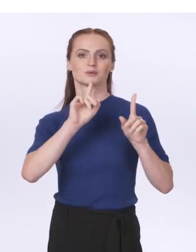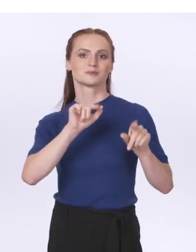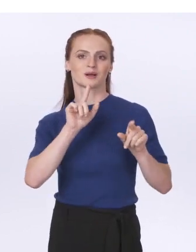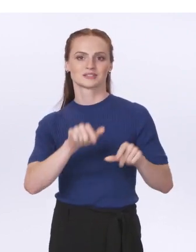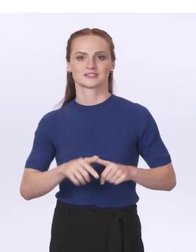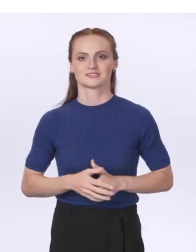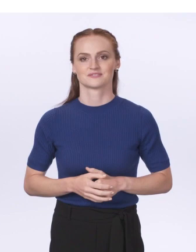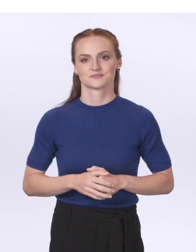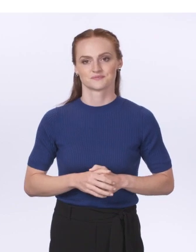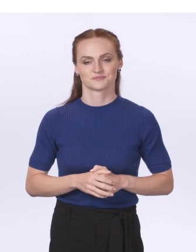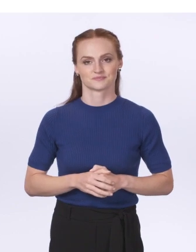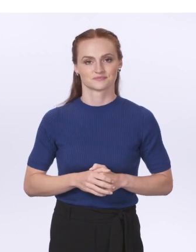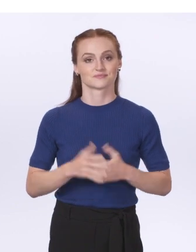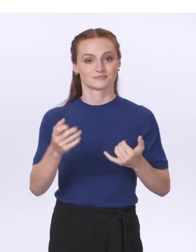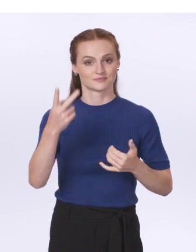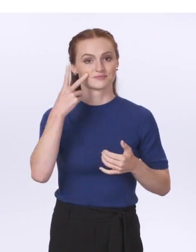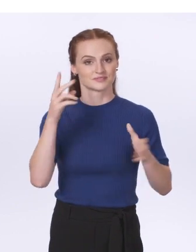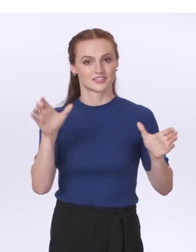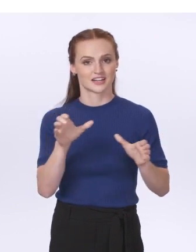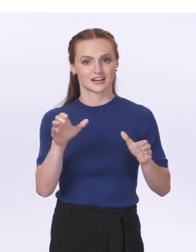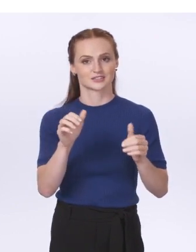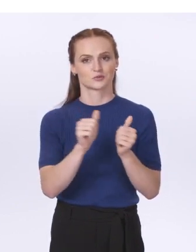Let's see it in action with the Move Fast app.